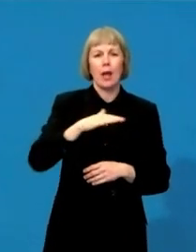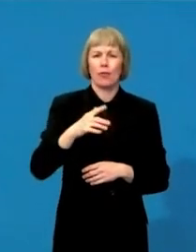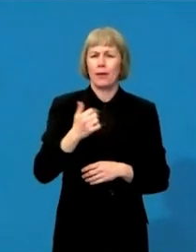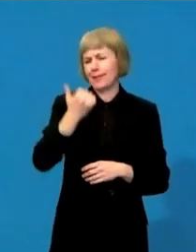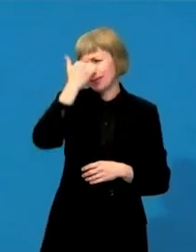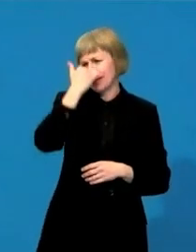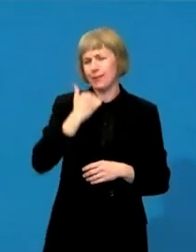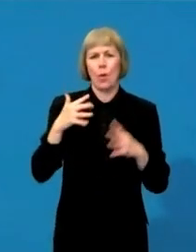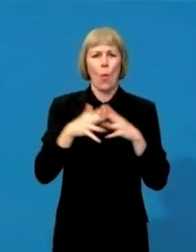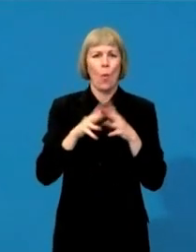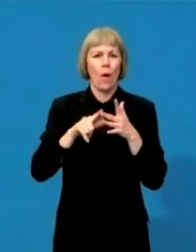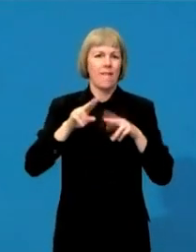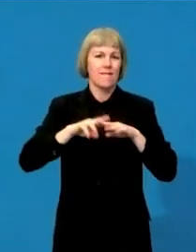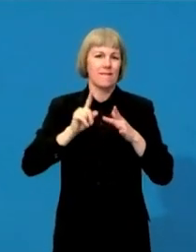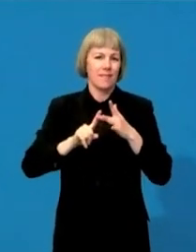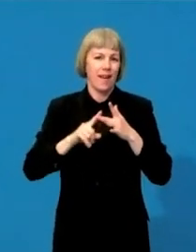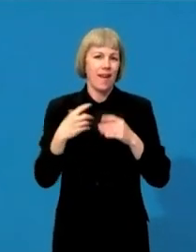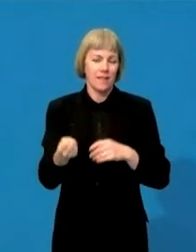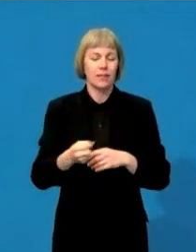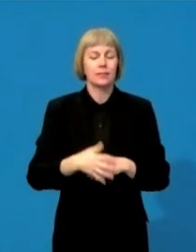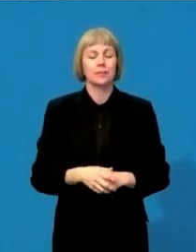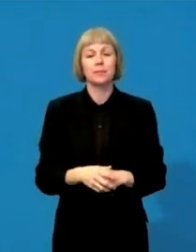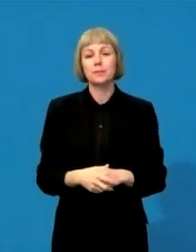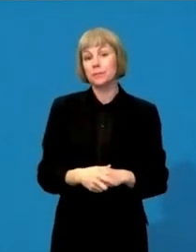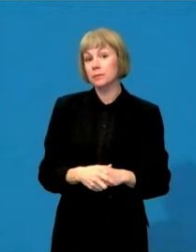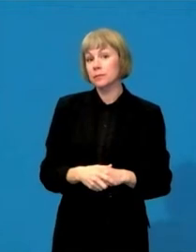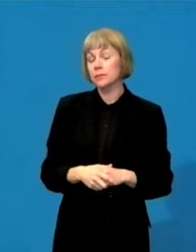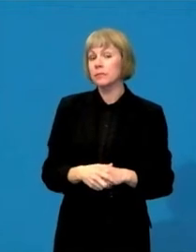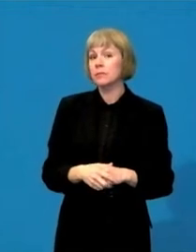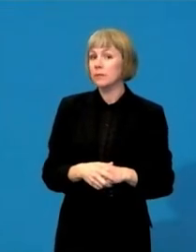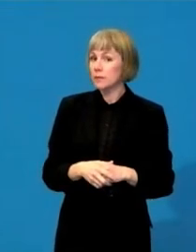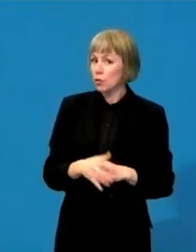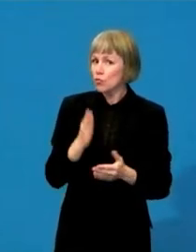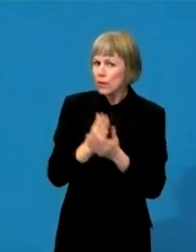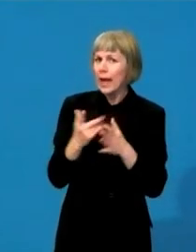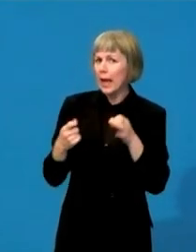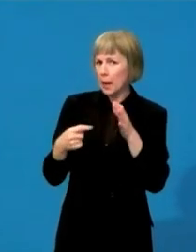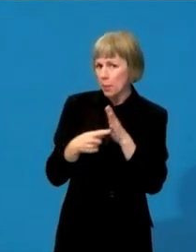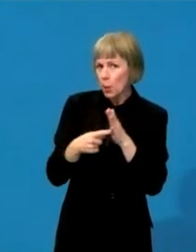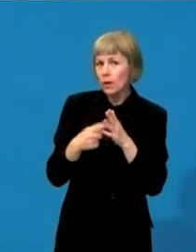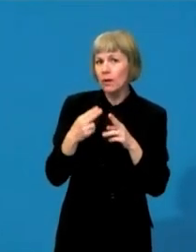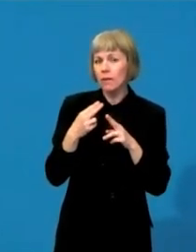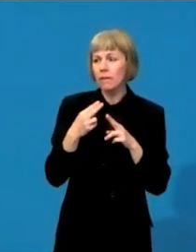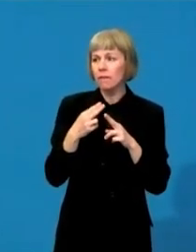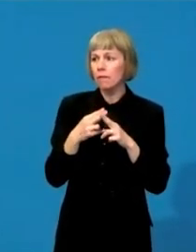So, those sorts of things are really important for you to be able to